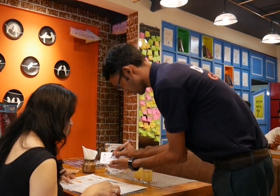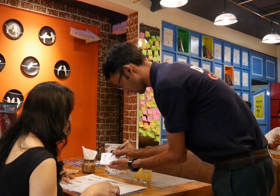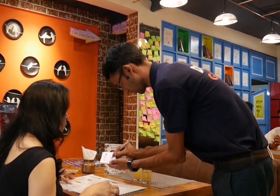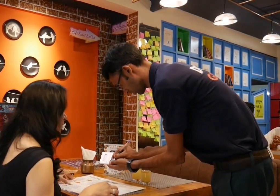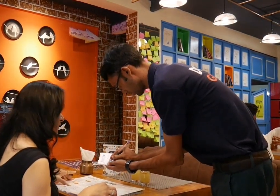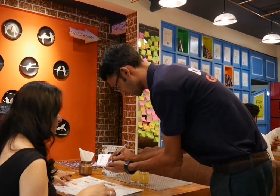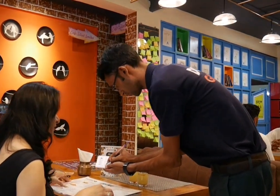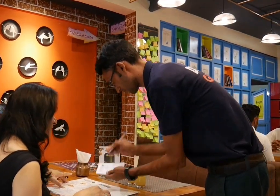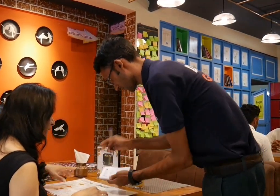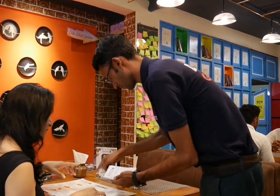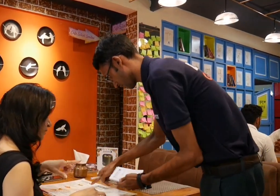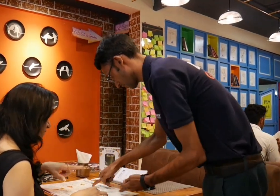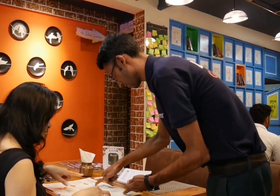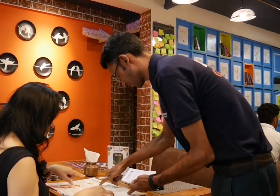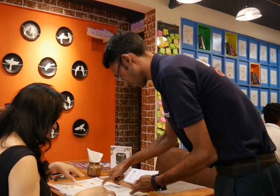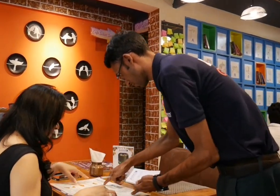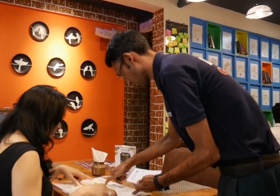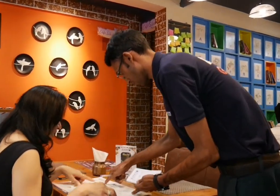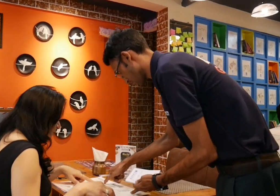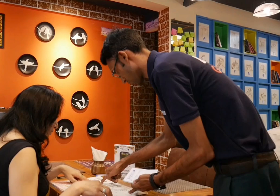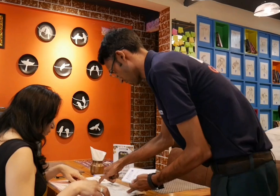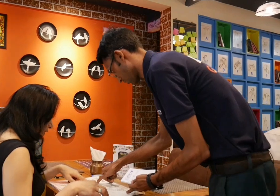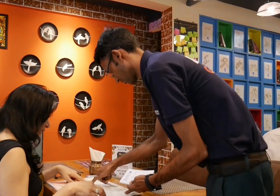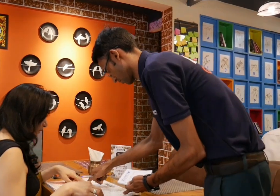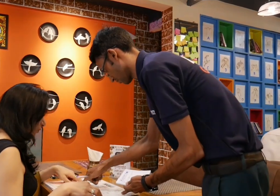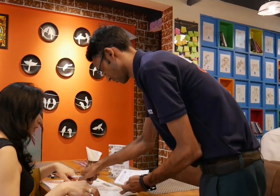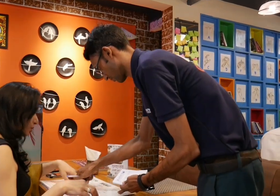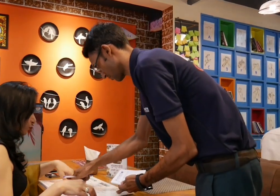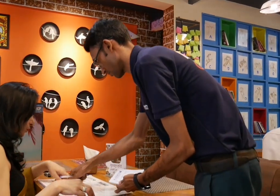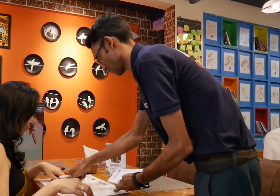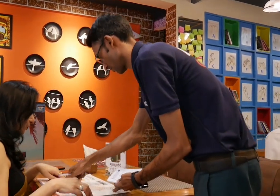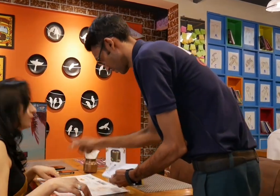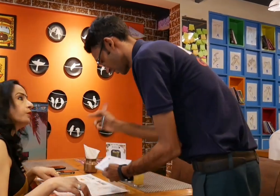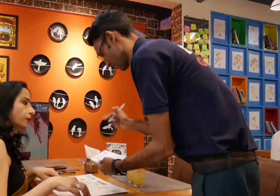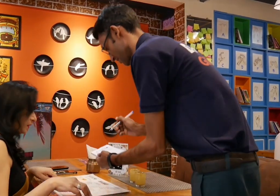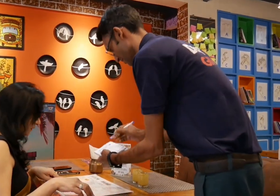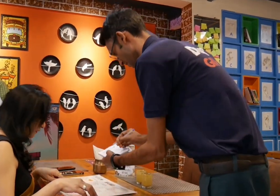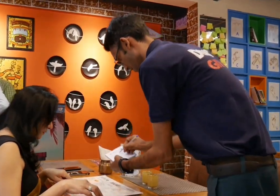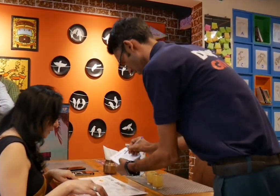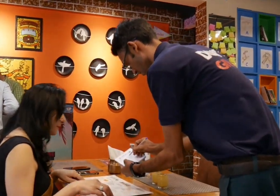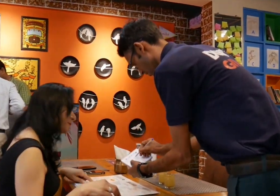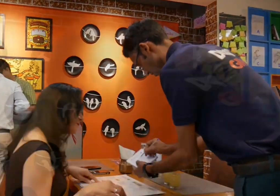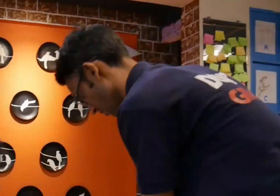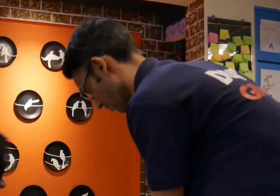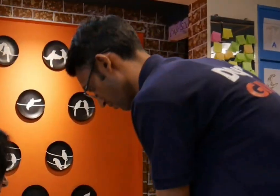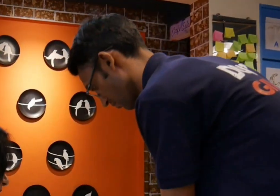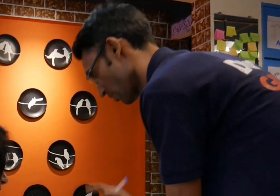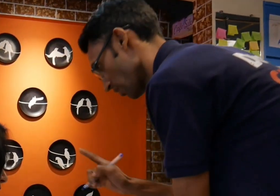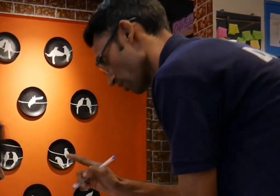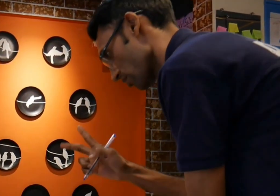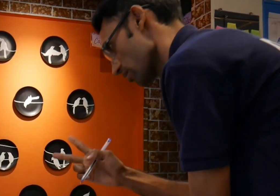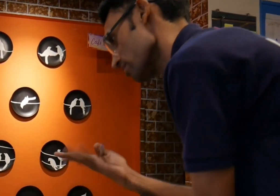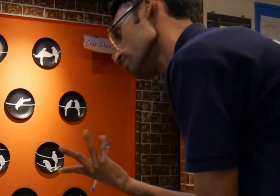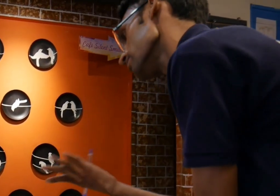food code and quantity quantity